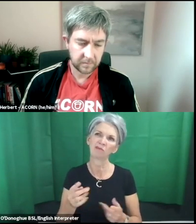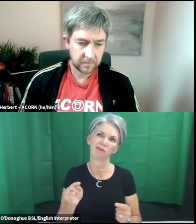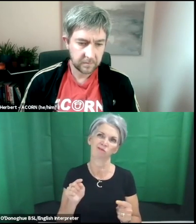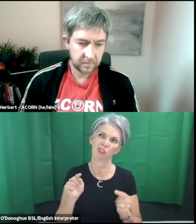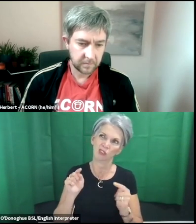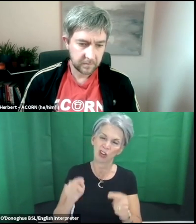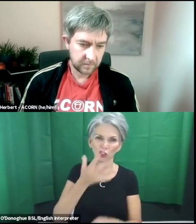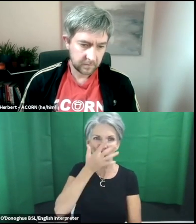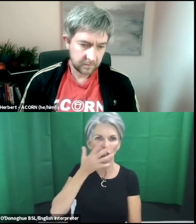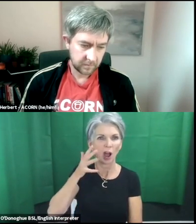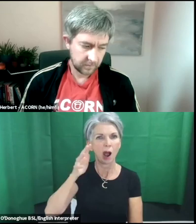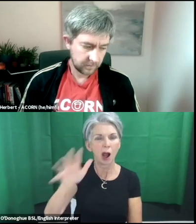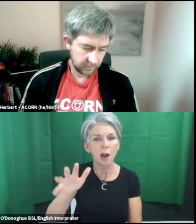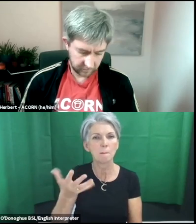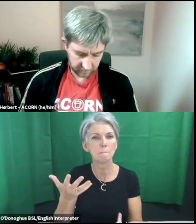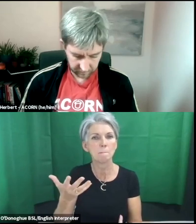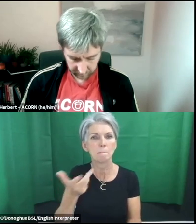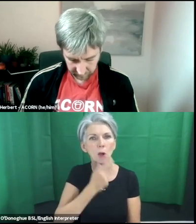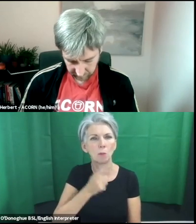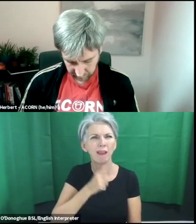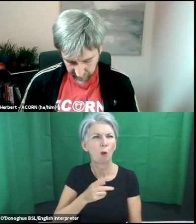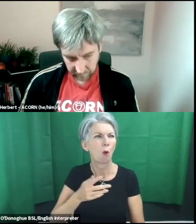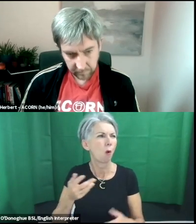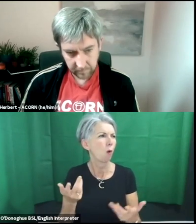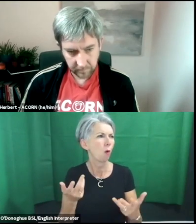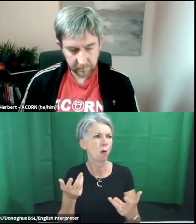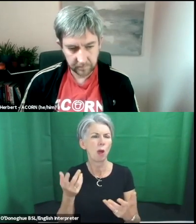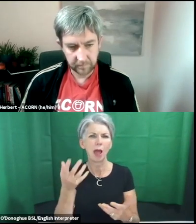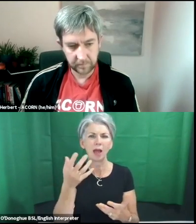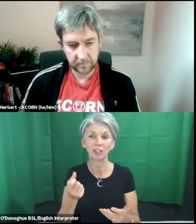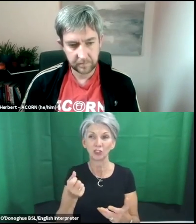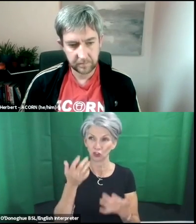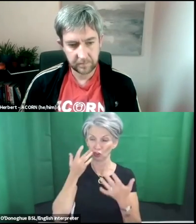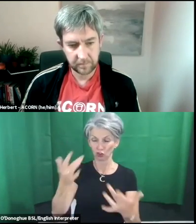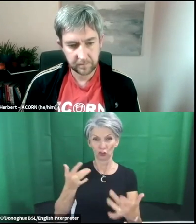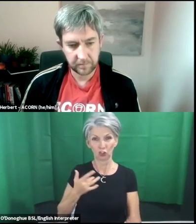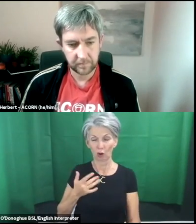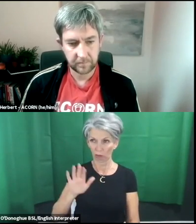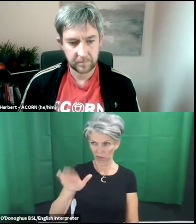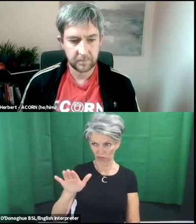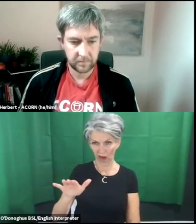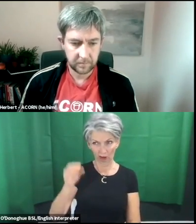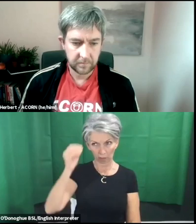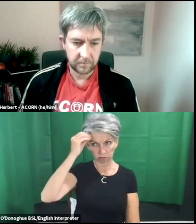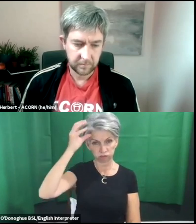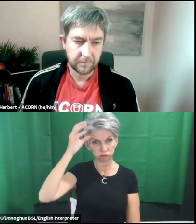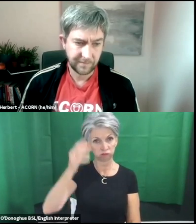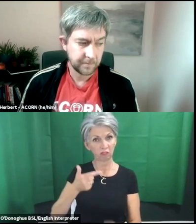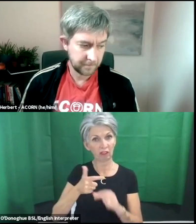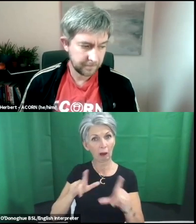shaming, or even just showing that you have the legal lingo and that you are